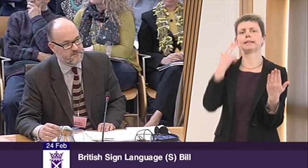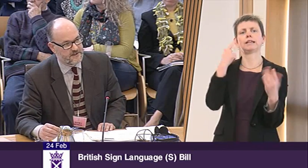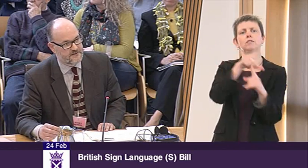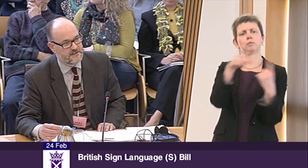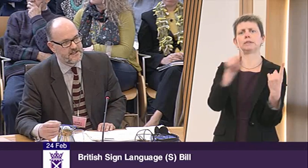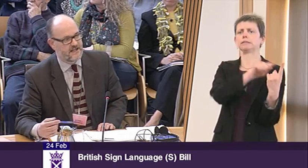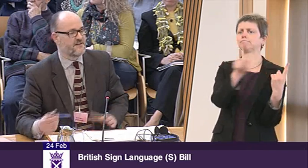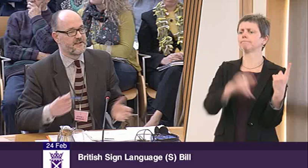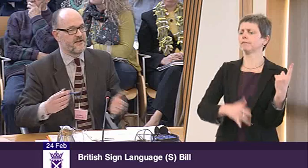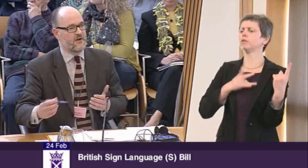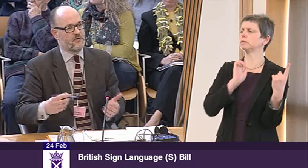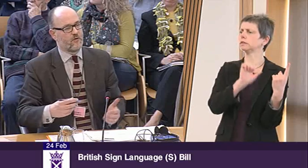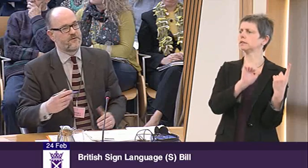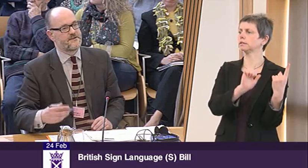about.